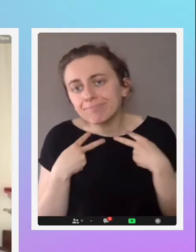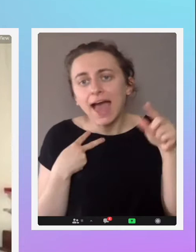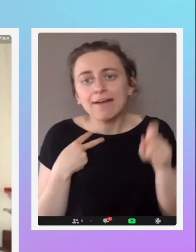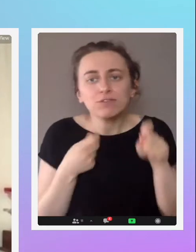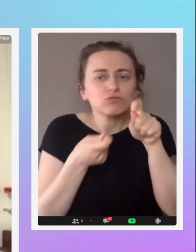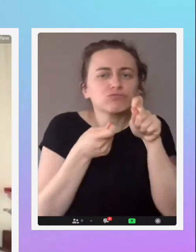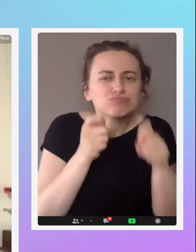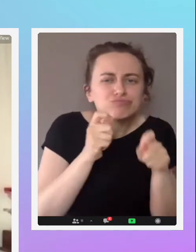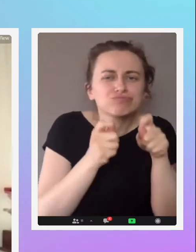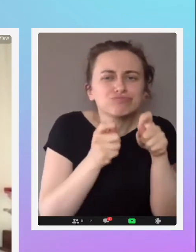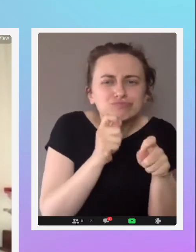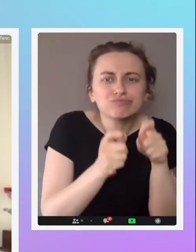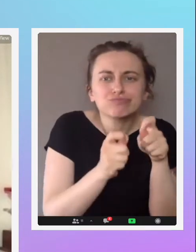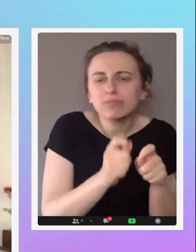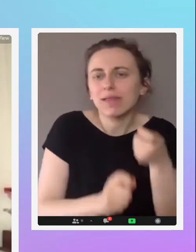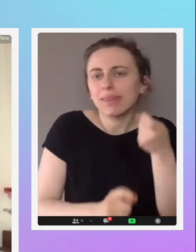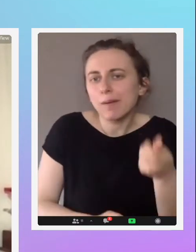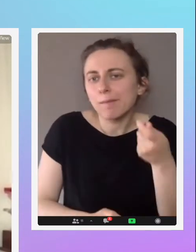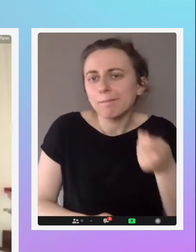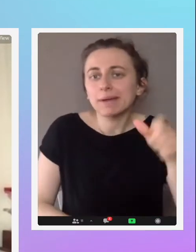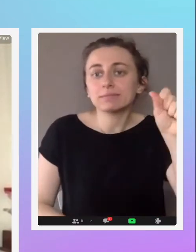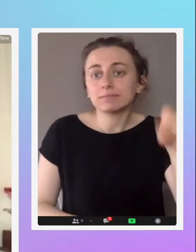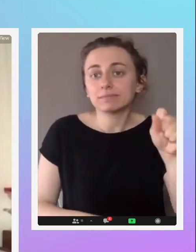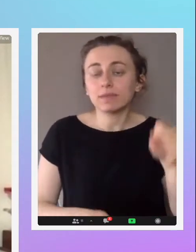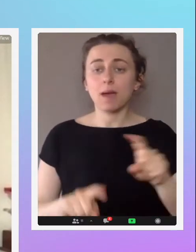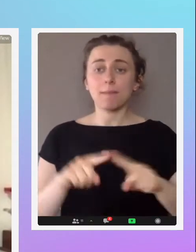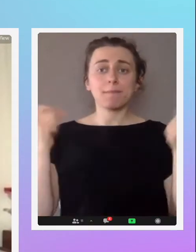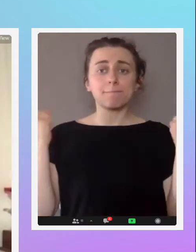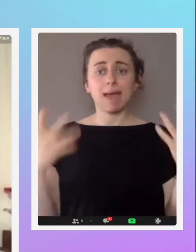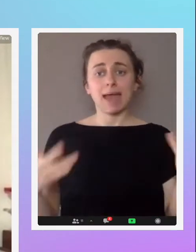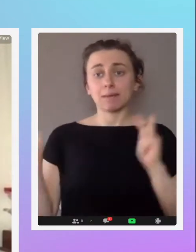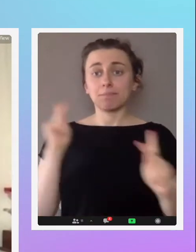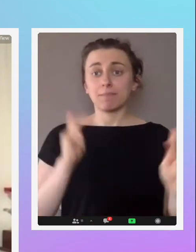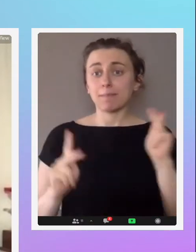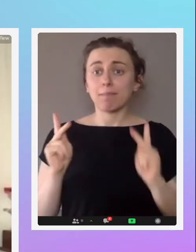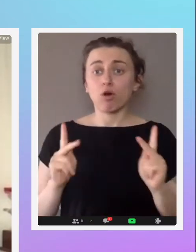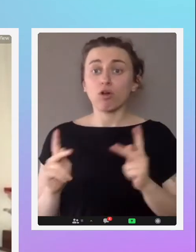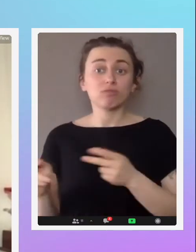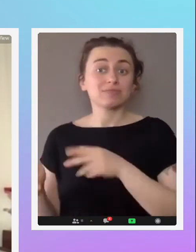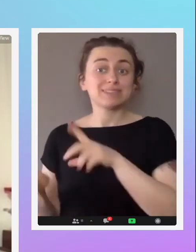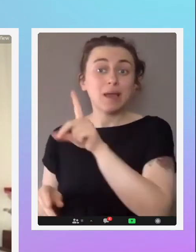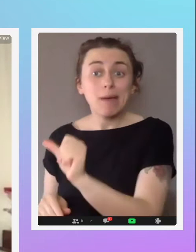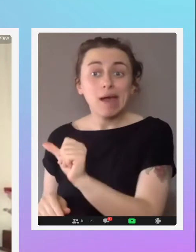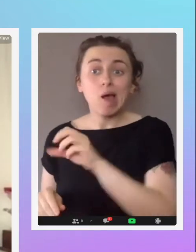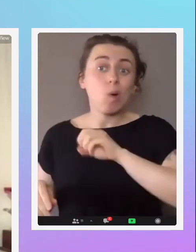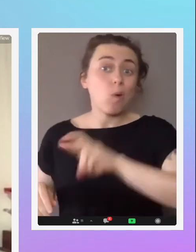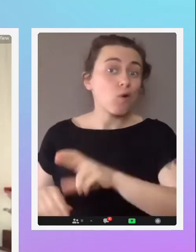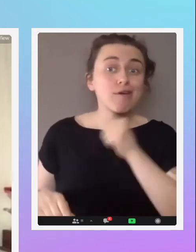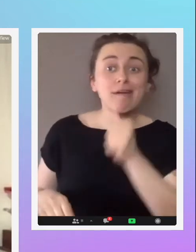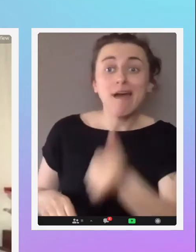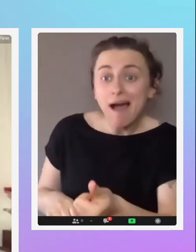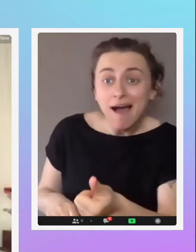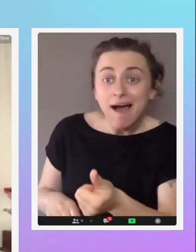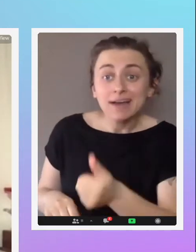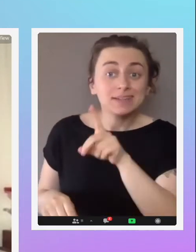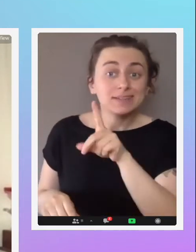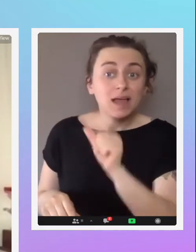but many people including those without disabilities will thank you for some kind of stability in the user interfaces.